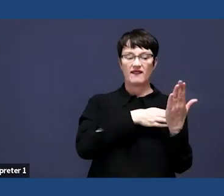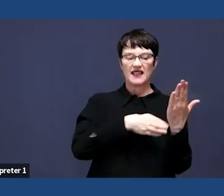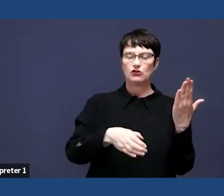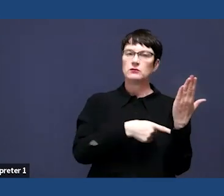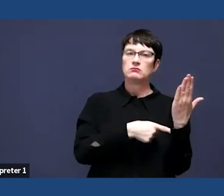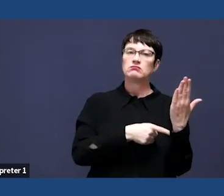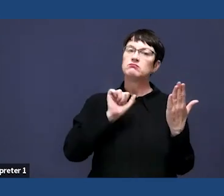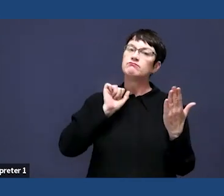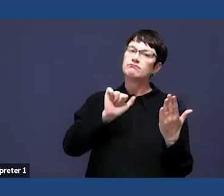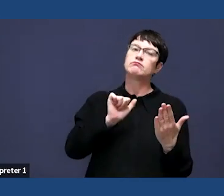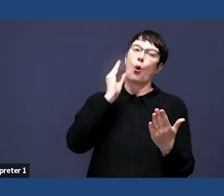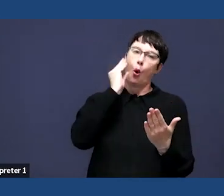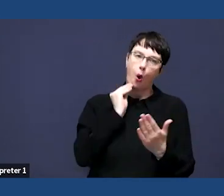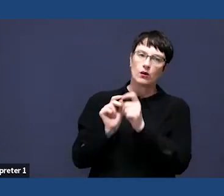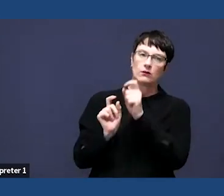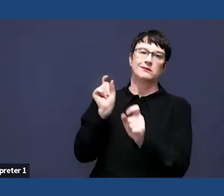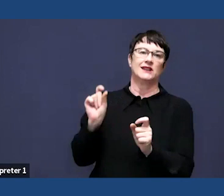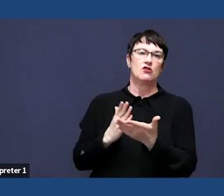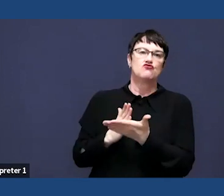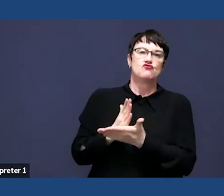would have a similar impact.